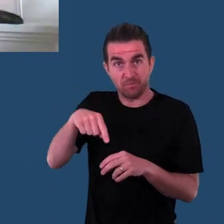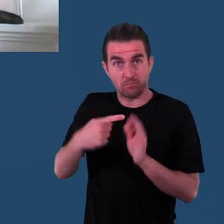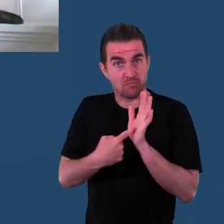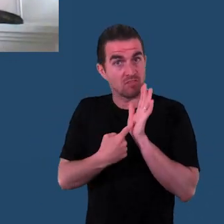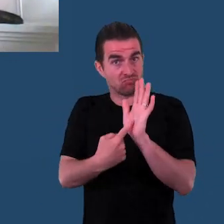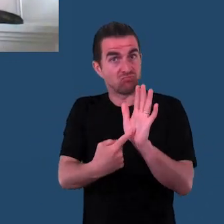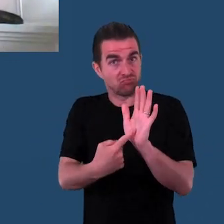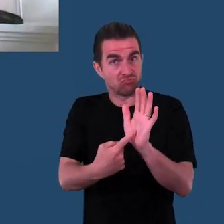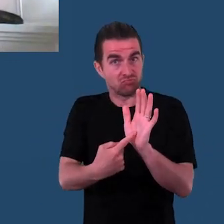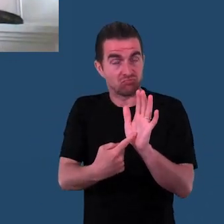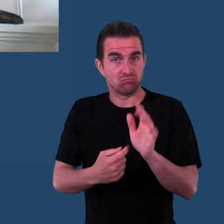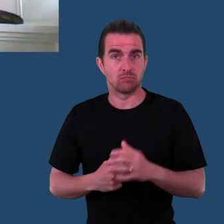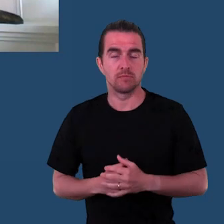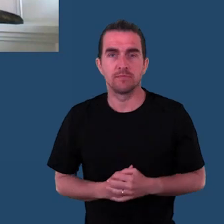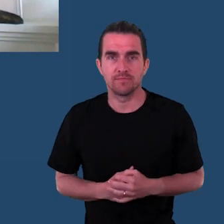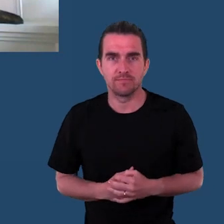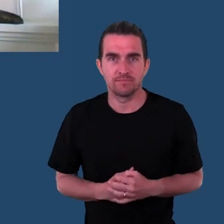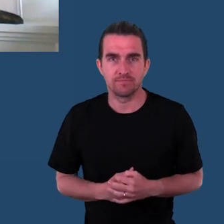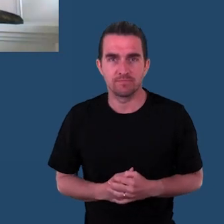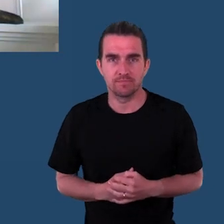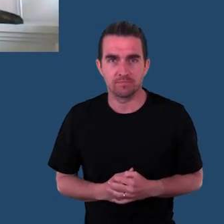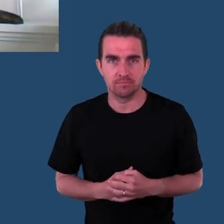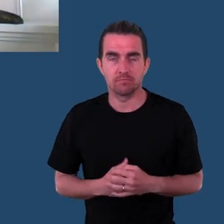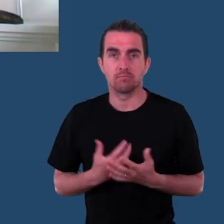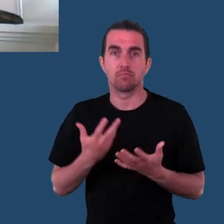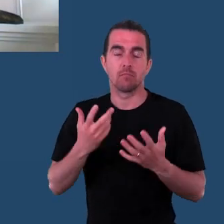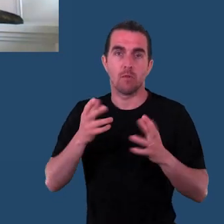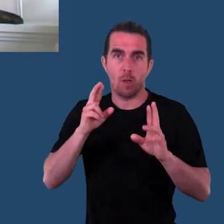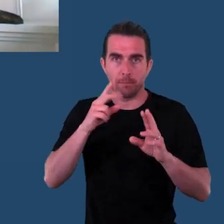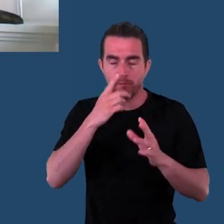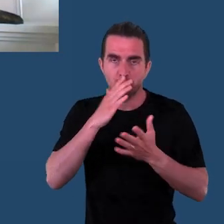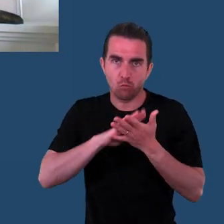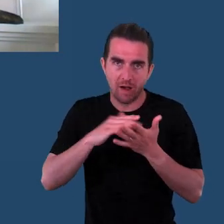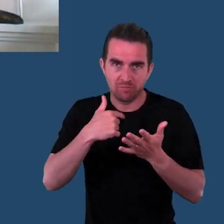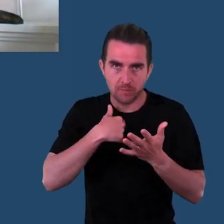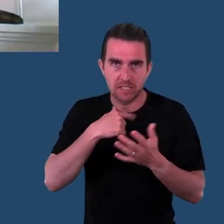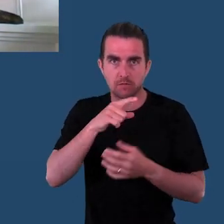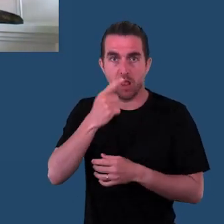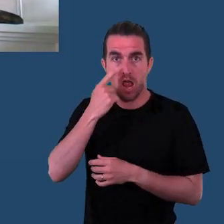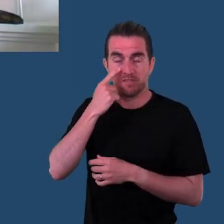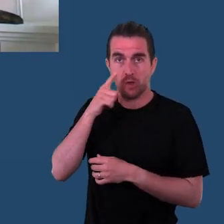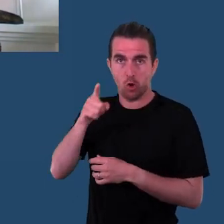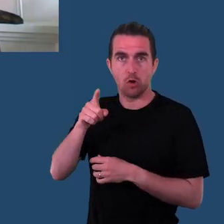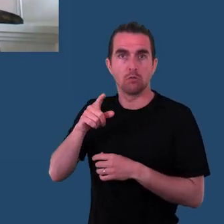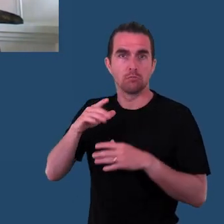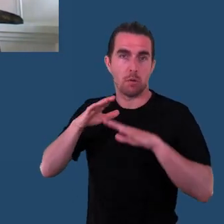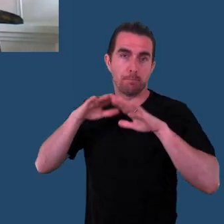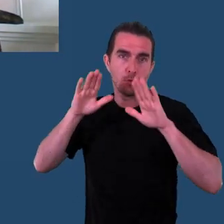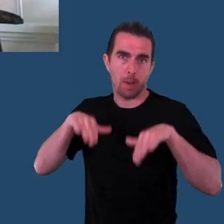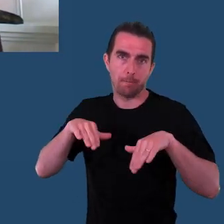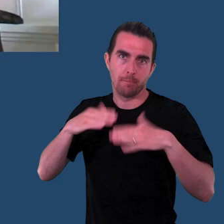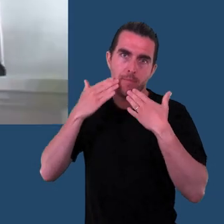to illustrate this point, which, I hope you can forgive me, but you can thank the museum shop for this.